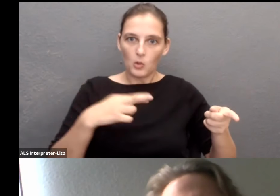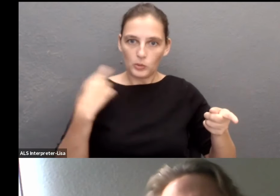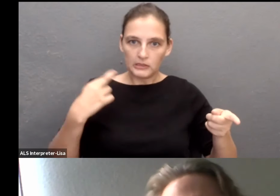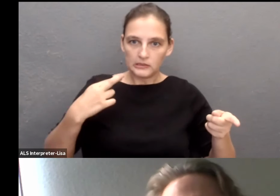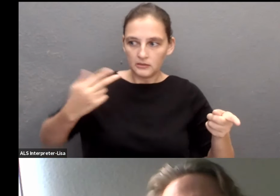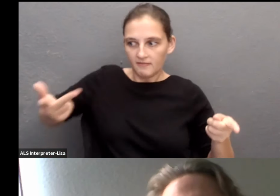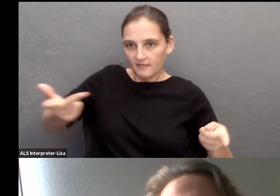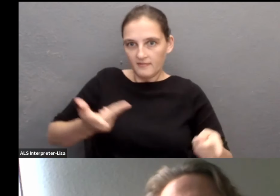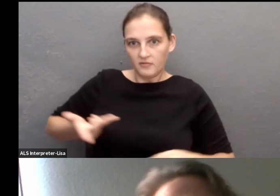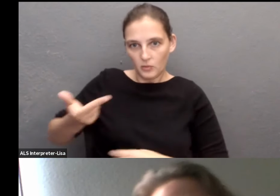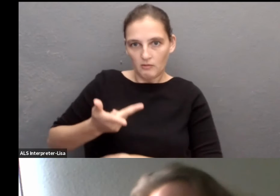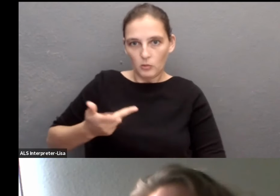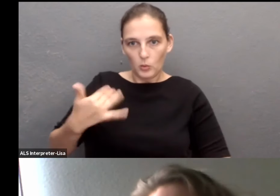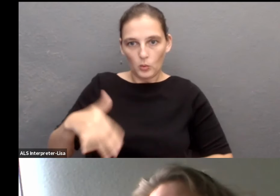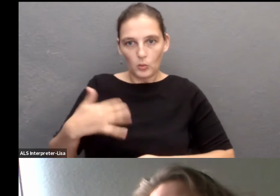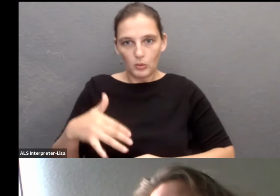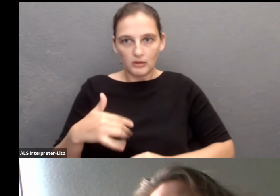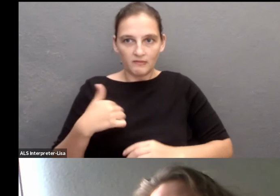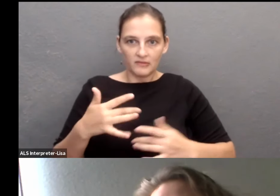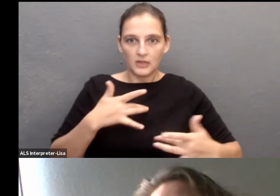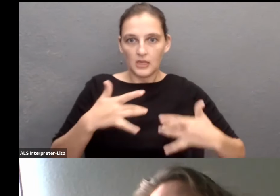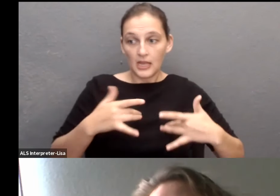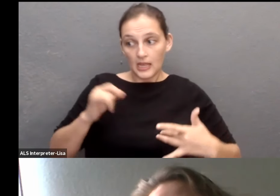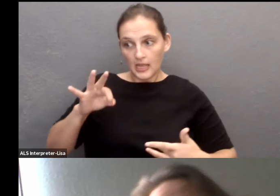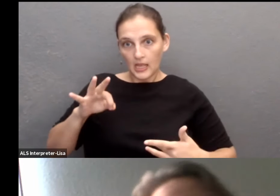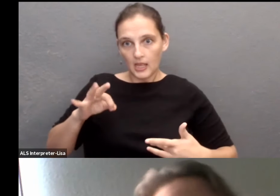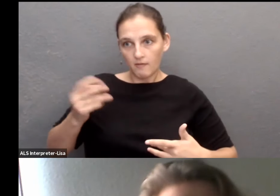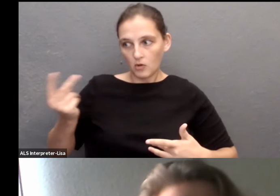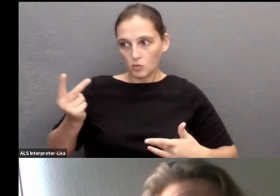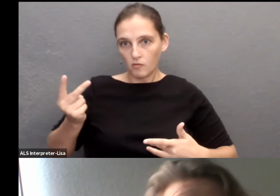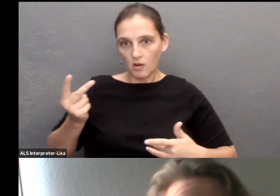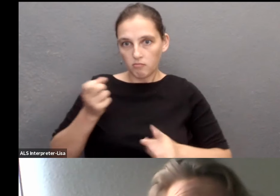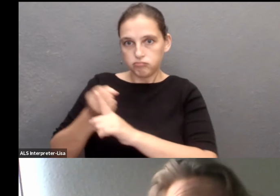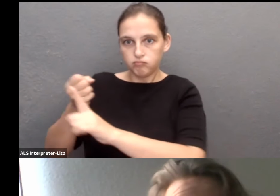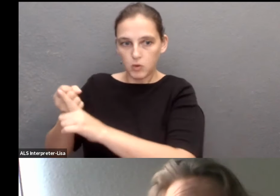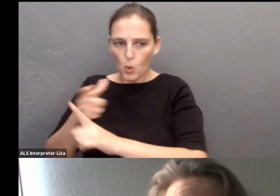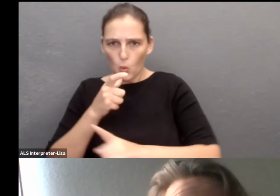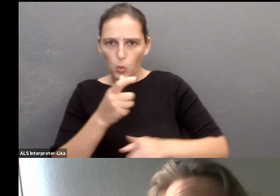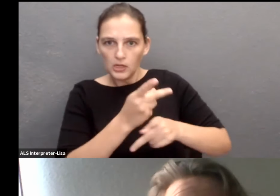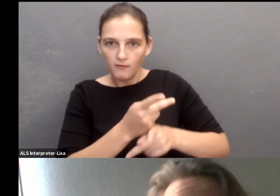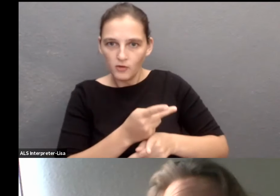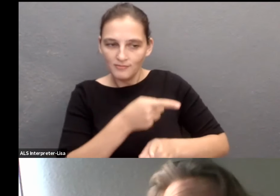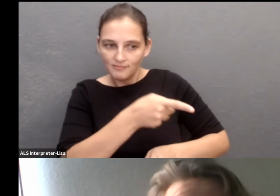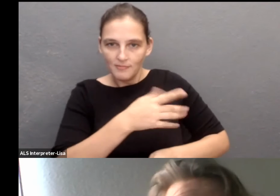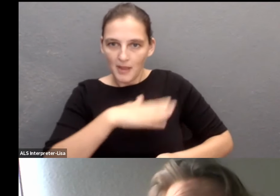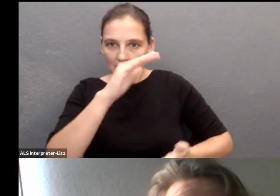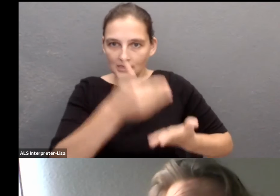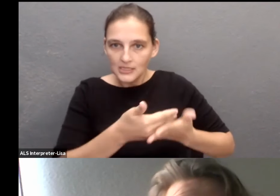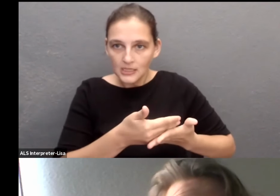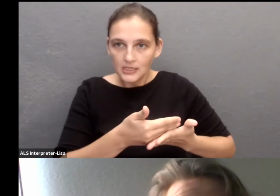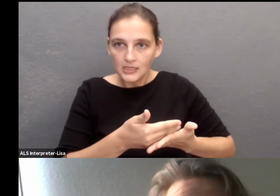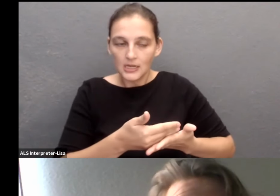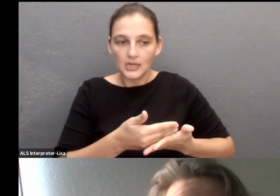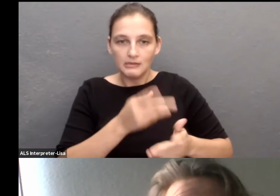were worried, he would take care of my son and his sister if something happened to us.